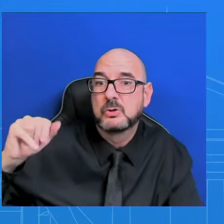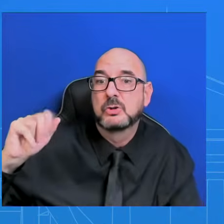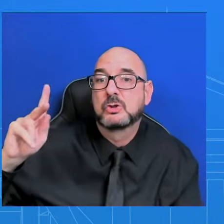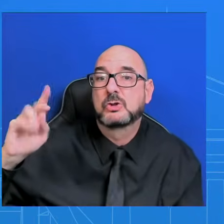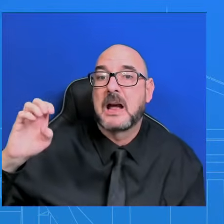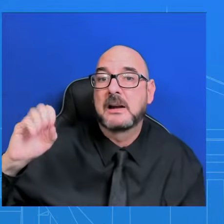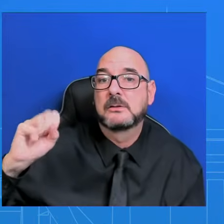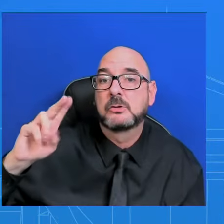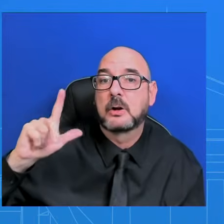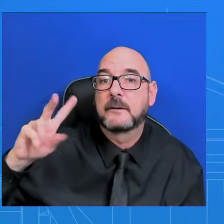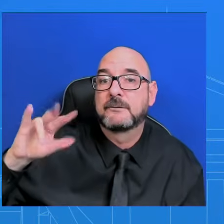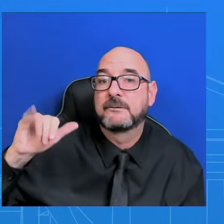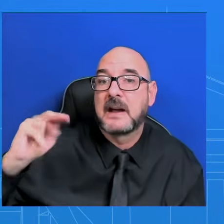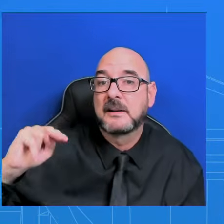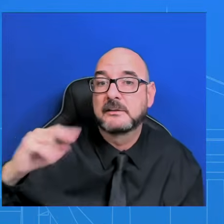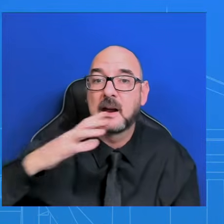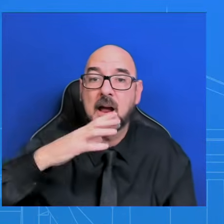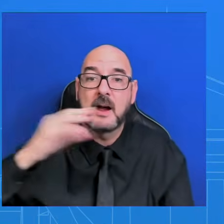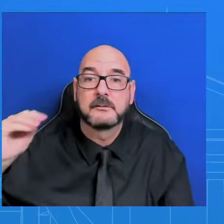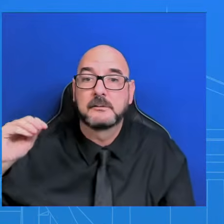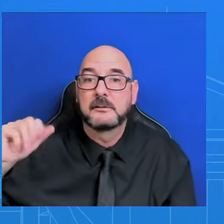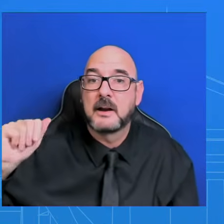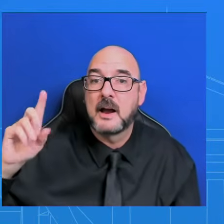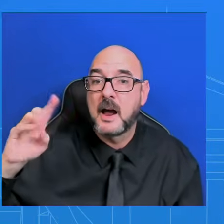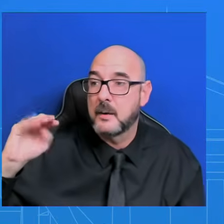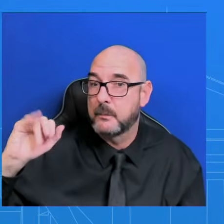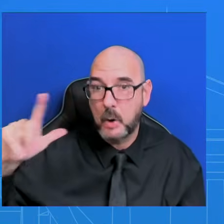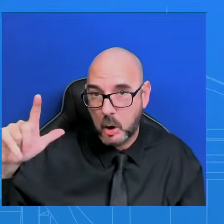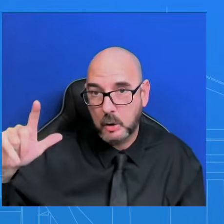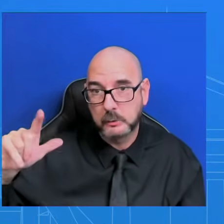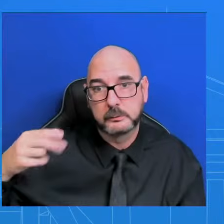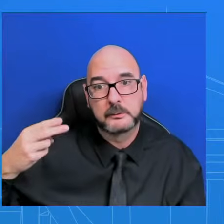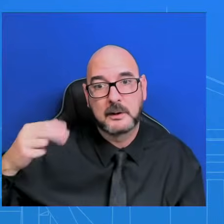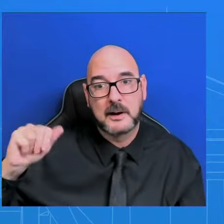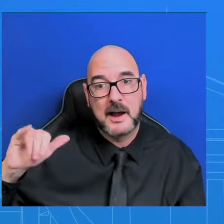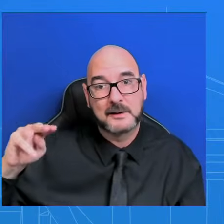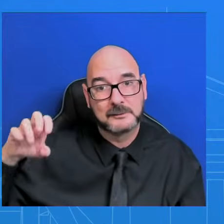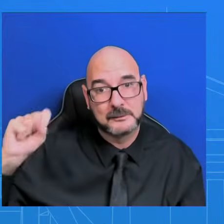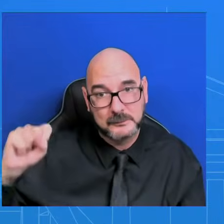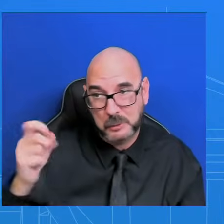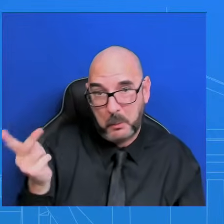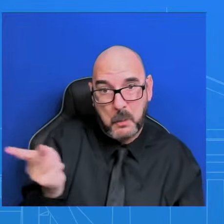They laid out some examples of the consequences for Ukraine on the battlefield.